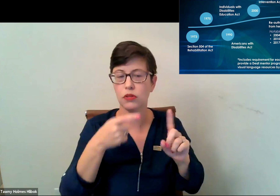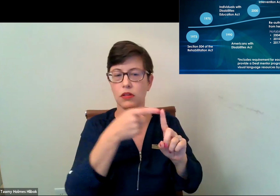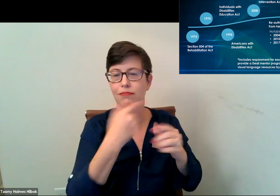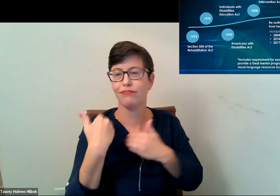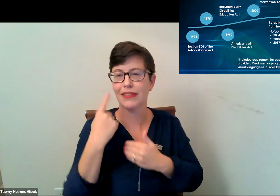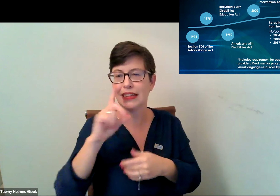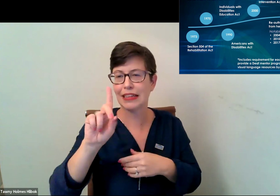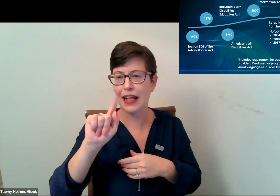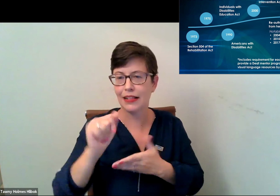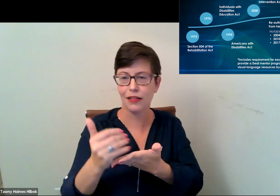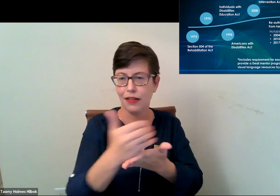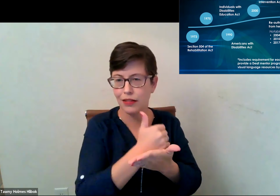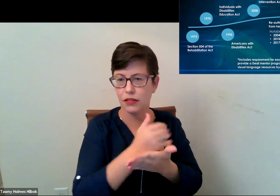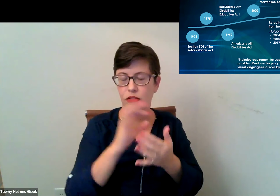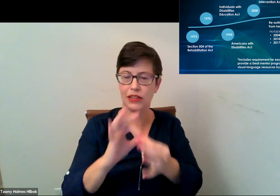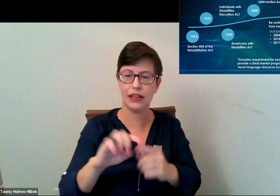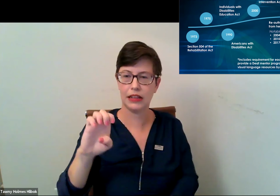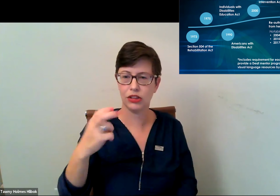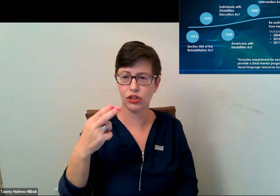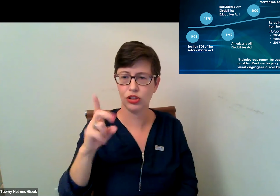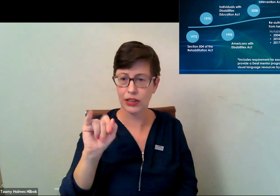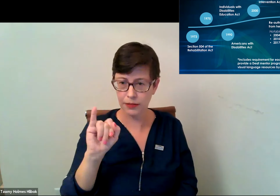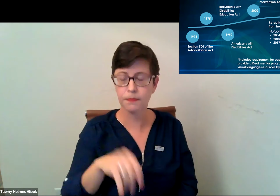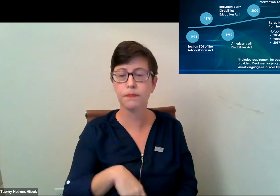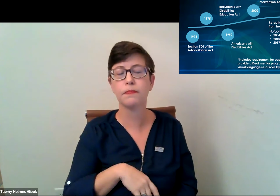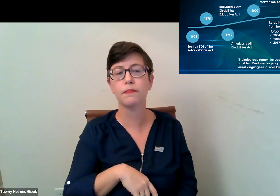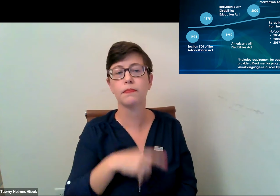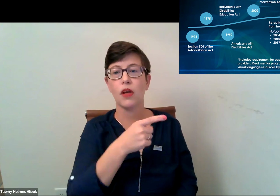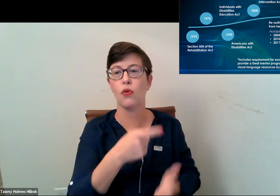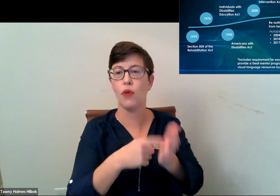The Center of disease control needs to collect data for eddie.